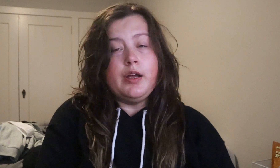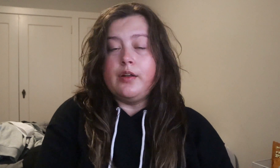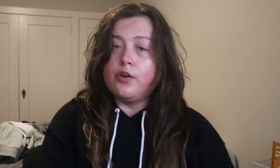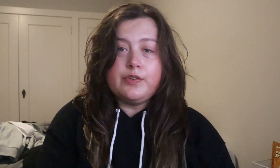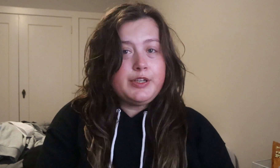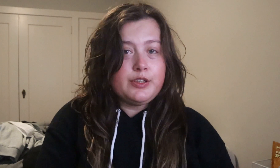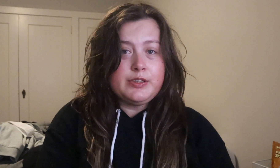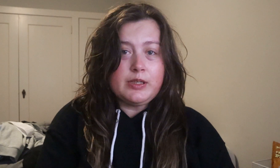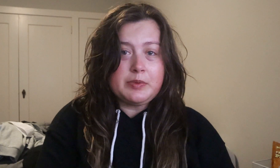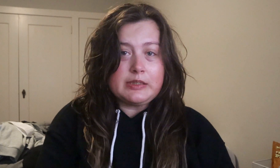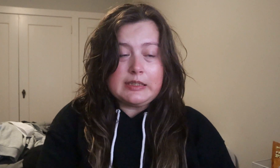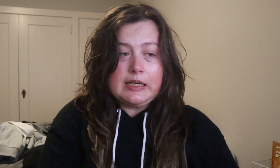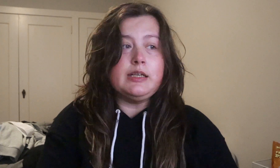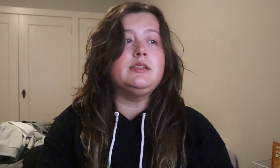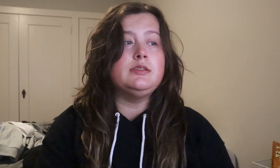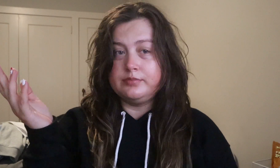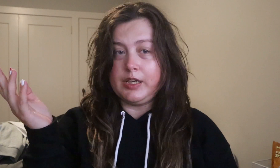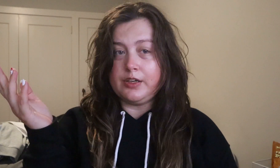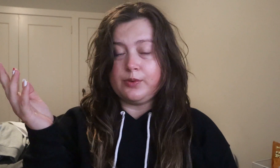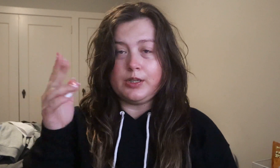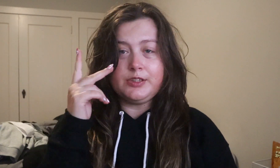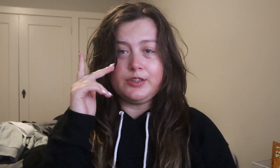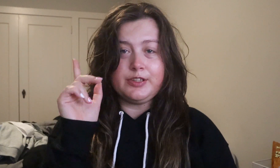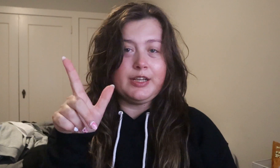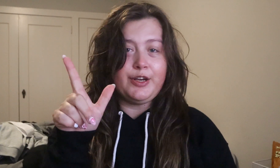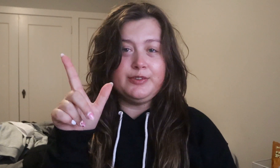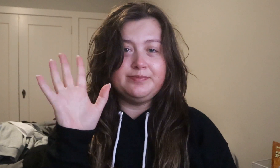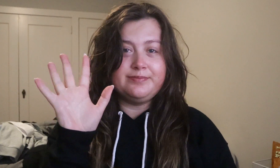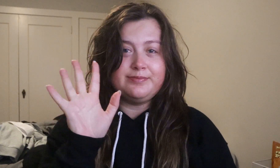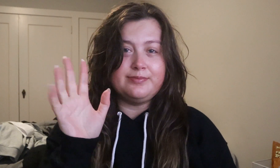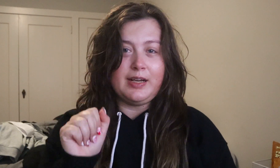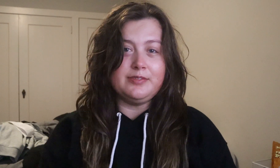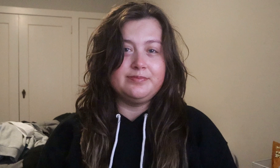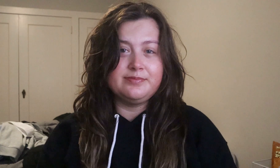and hopefully you learn something today. Thank you for watching. I'll see you later. Bye.